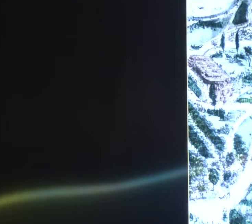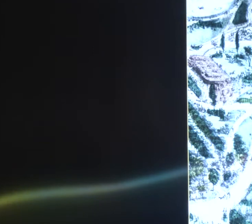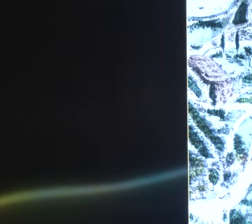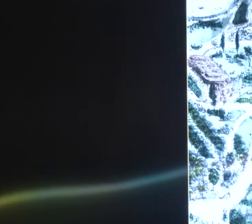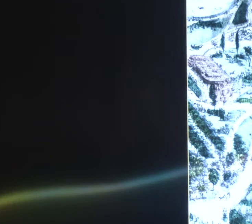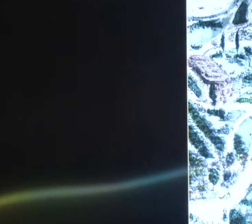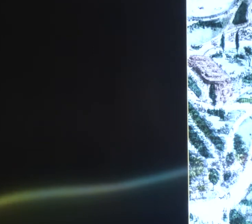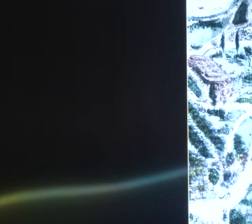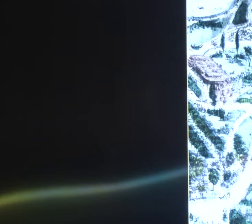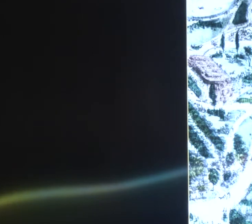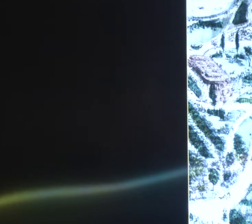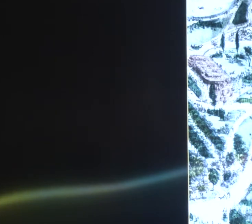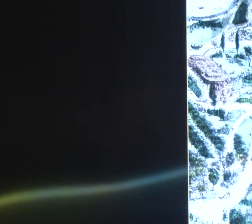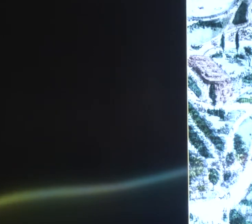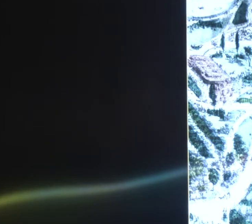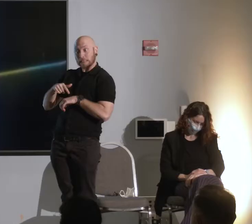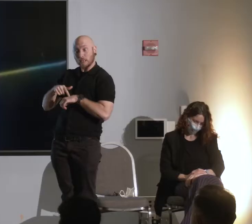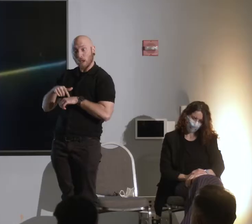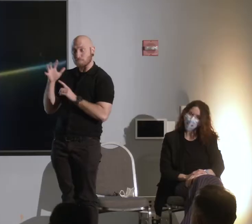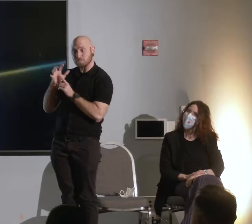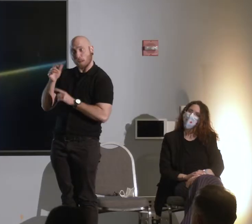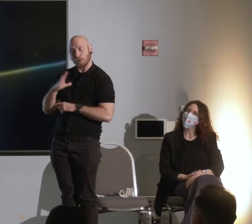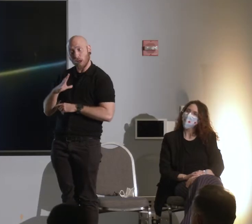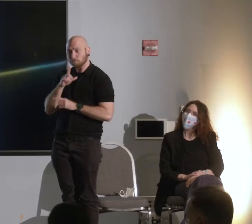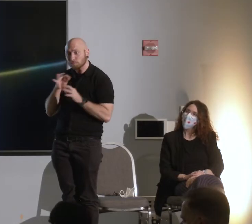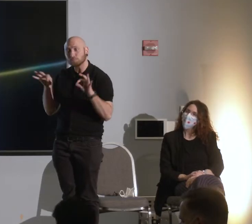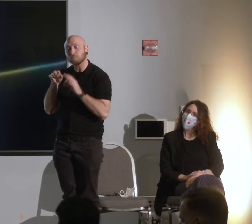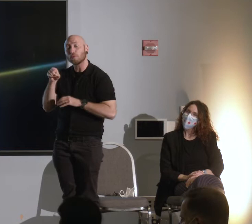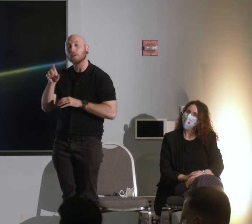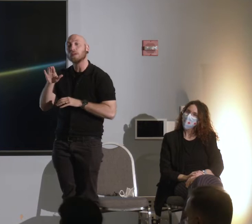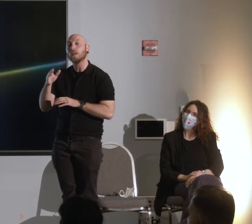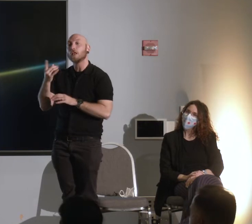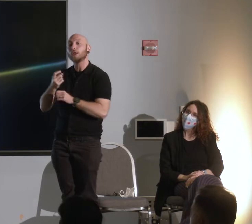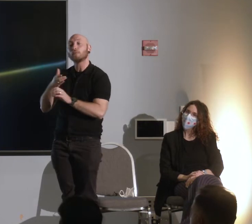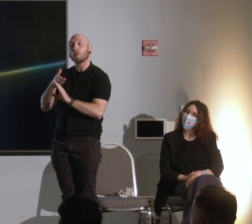although, in his time he was a very big deal. In fact, the year before he died, which he